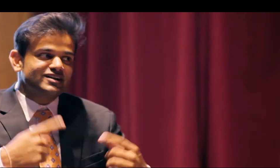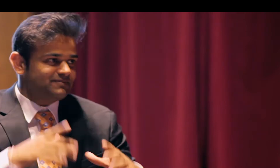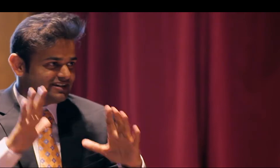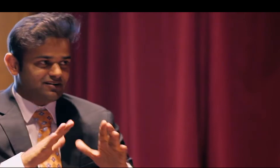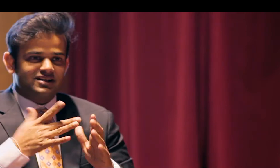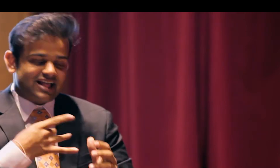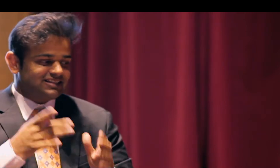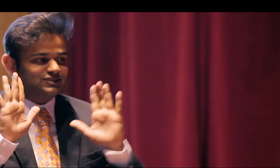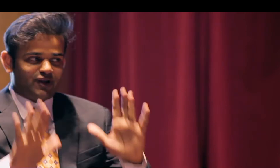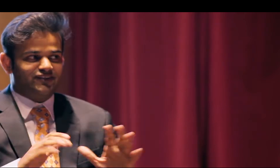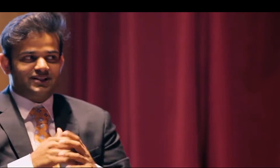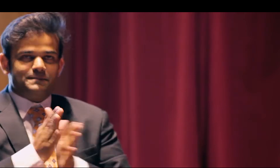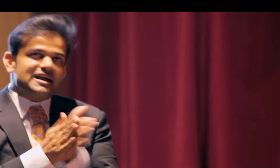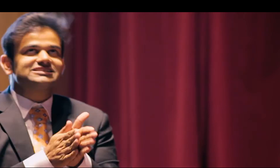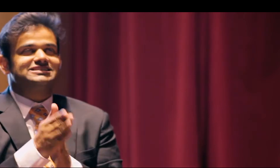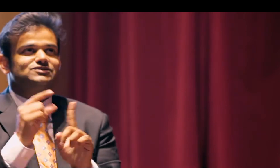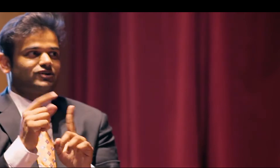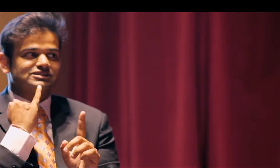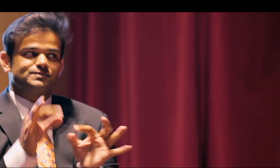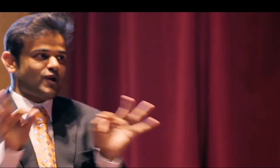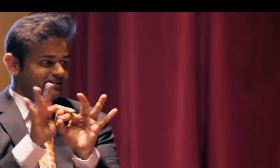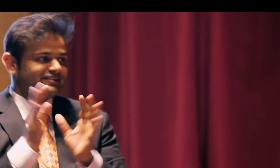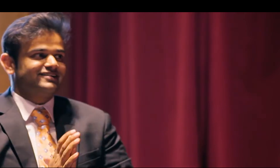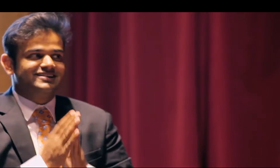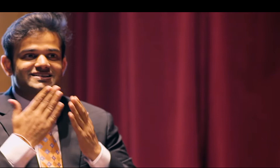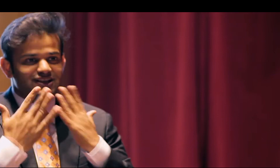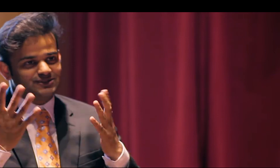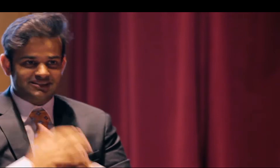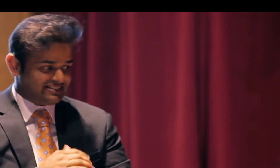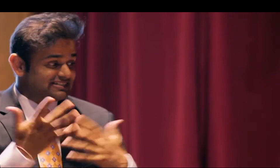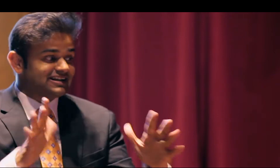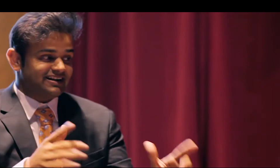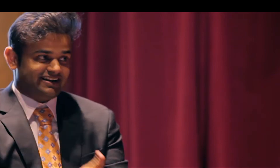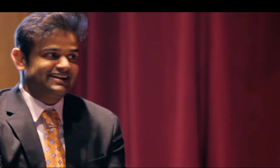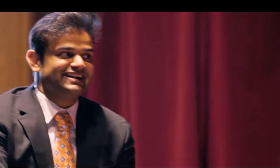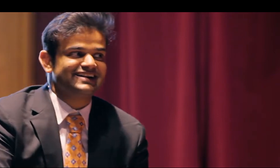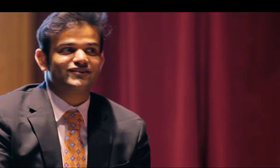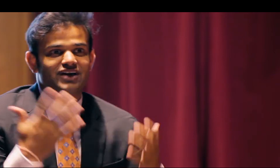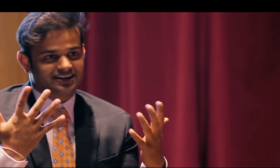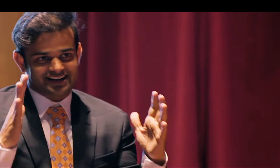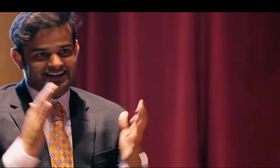Thank you so much for coming, been a joy to have you. I love it. Passionate, what a perfect word. Okay, that's all.